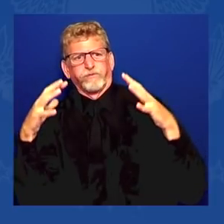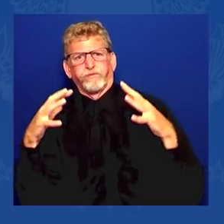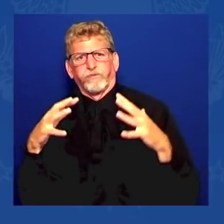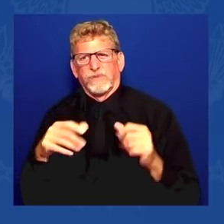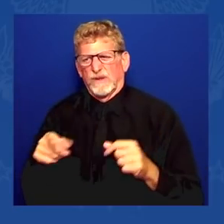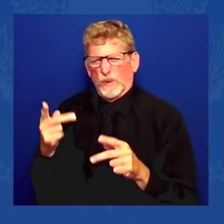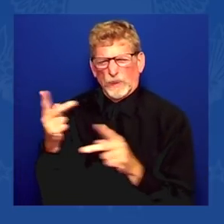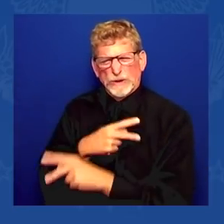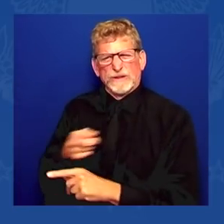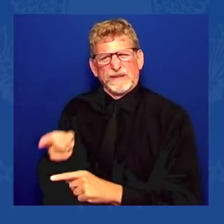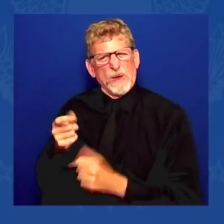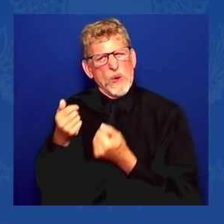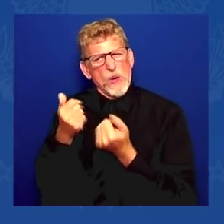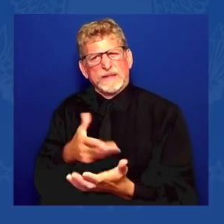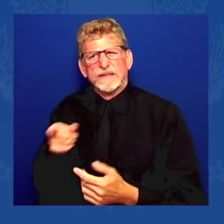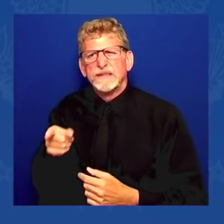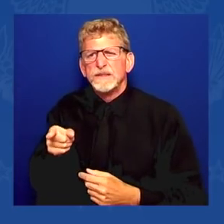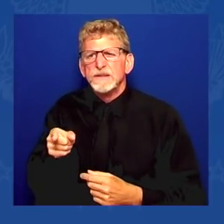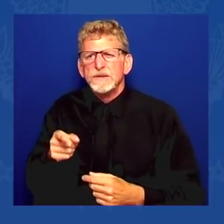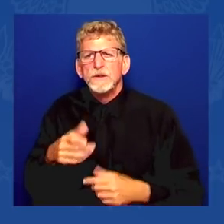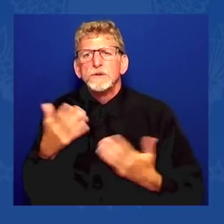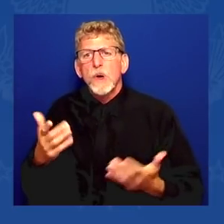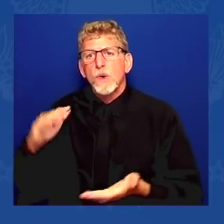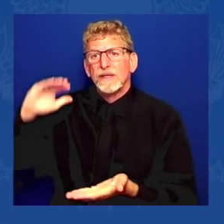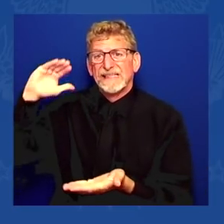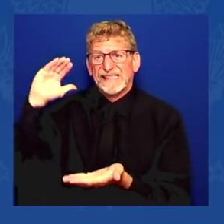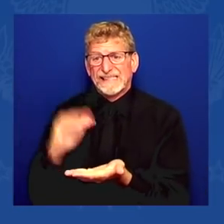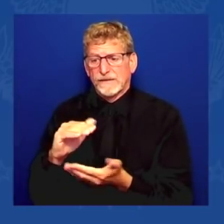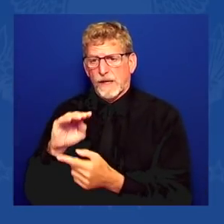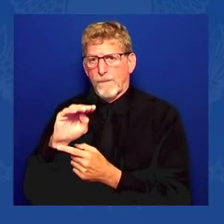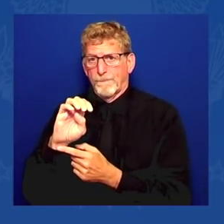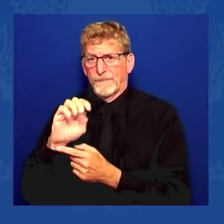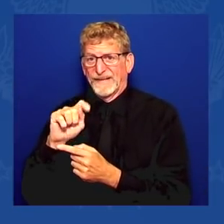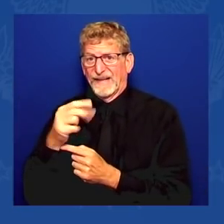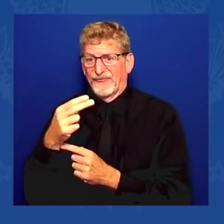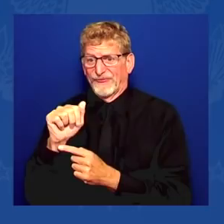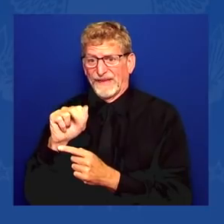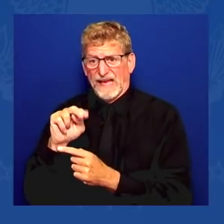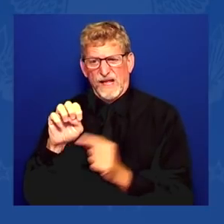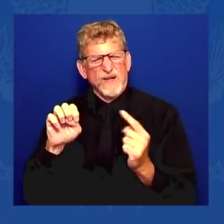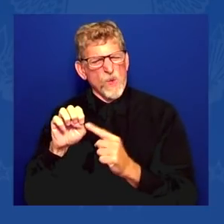of cutting methane pollution. Our bipartisan infrastructure plan will include